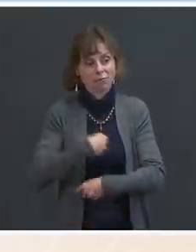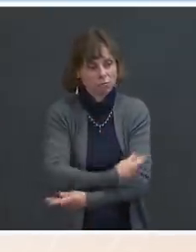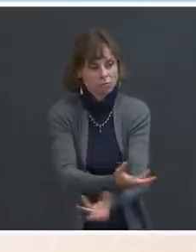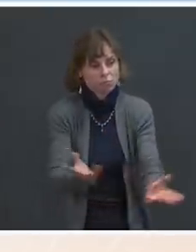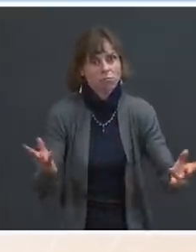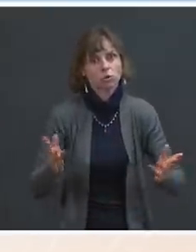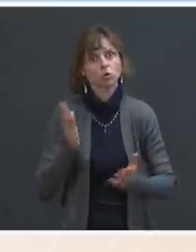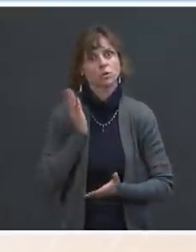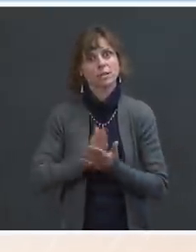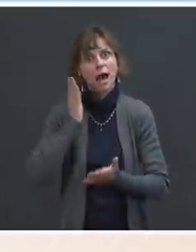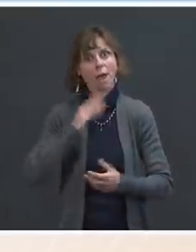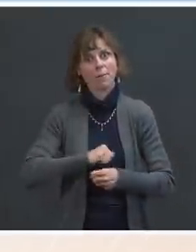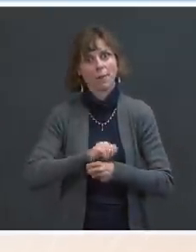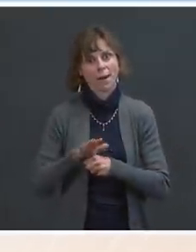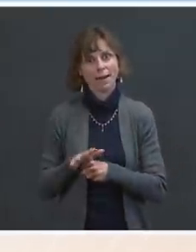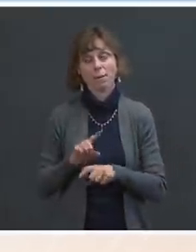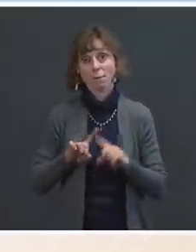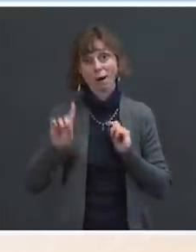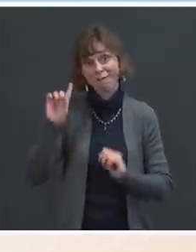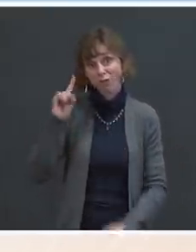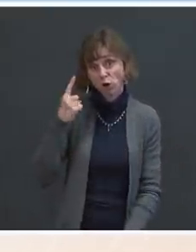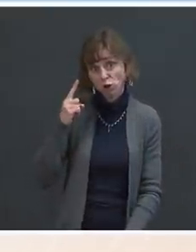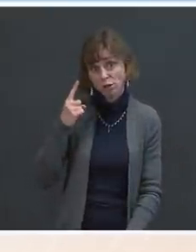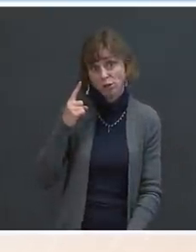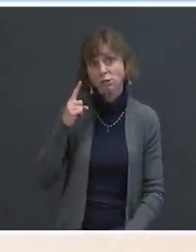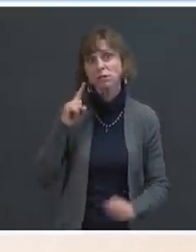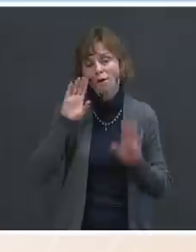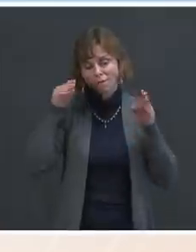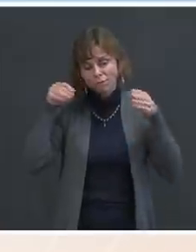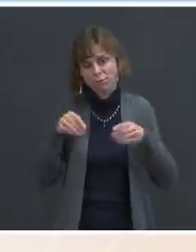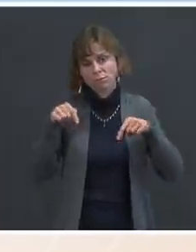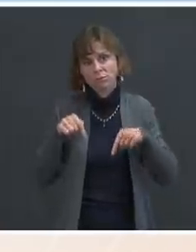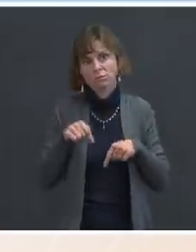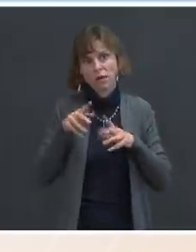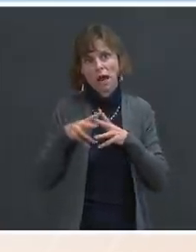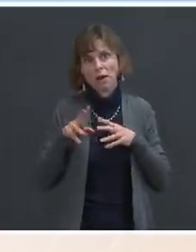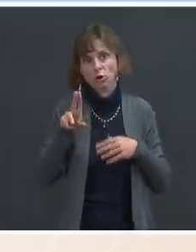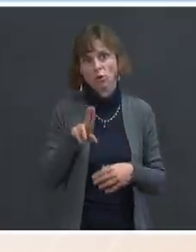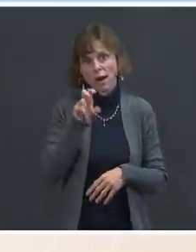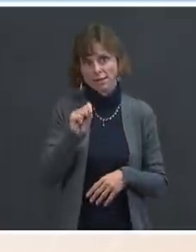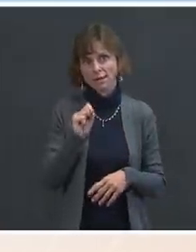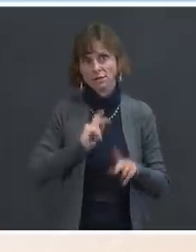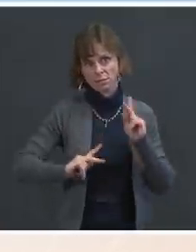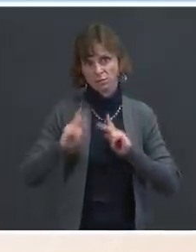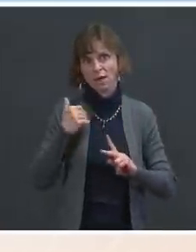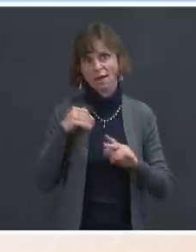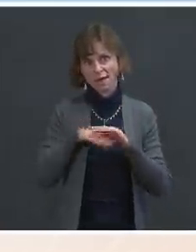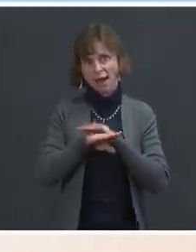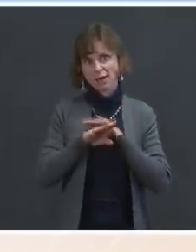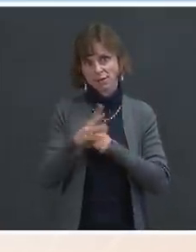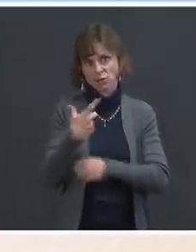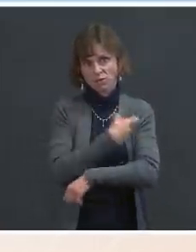he's first and foremost focused on ensuring Americans have access to vaccines as soon as possible in the --